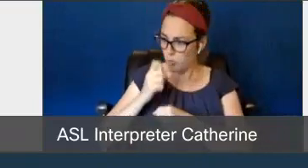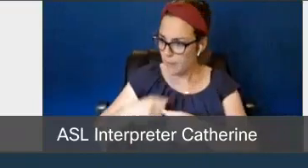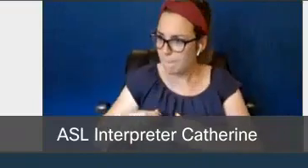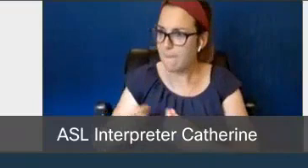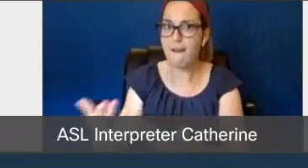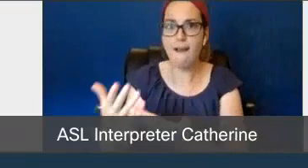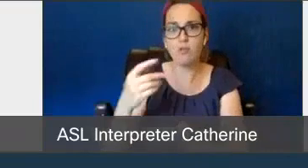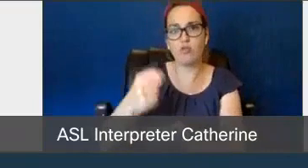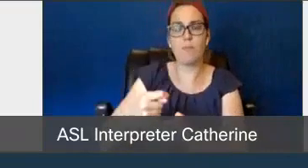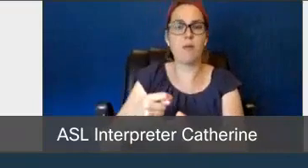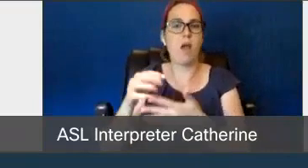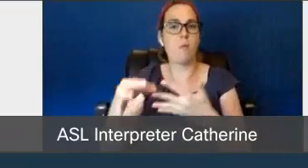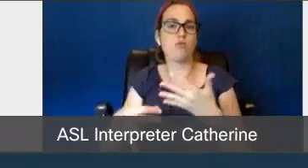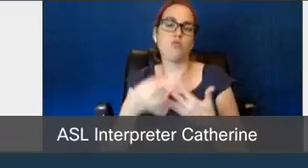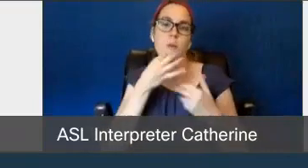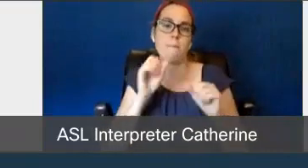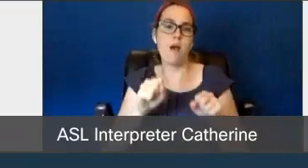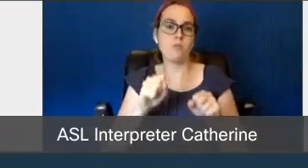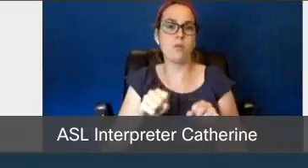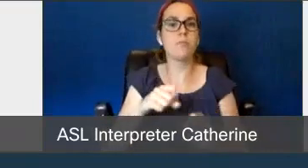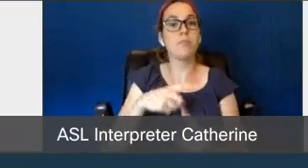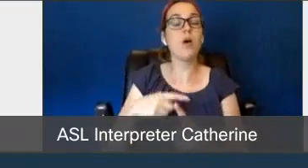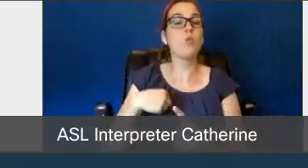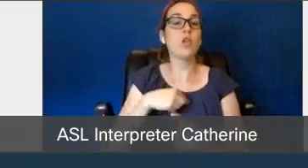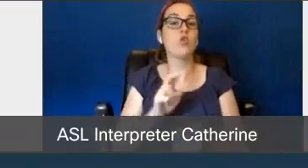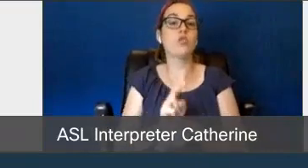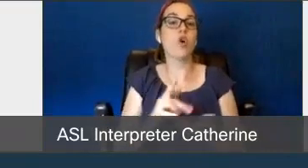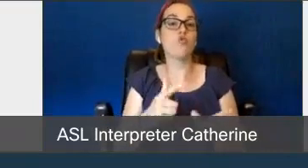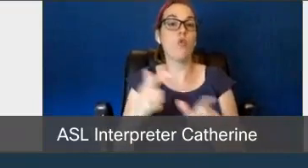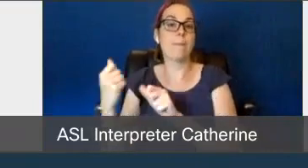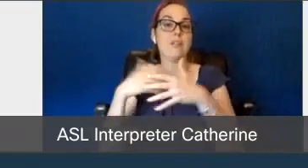And again, we'll use a rapid integration approach, I won't dwell on this because of time but I will say